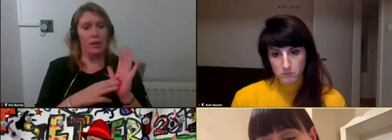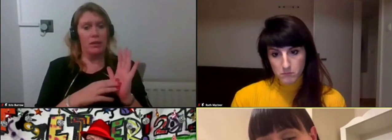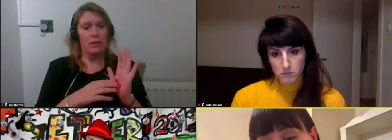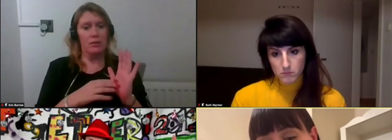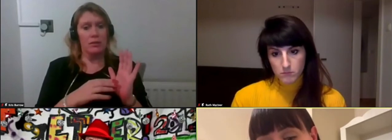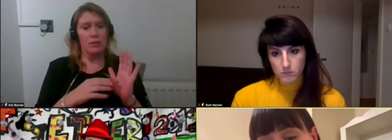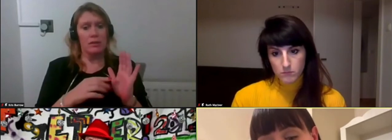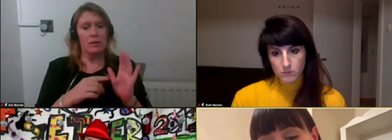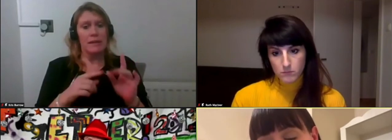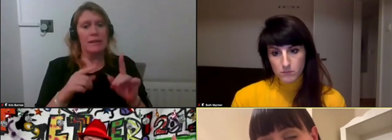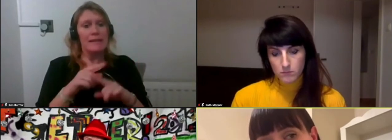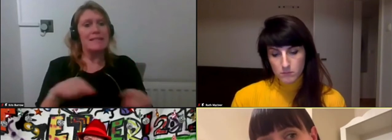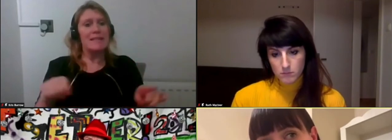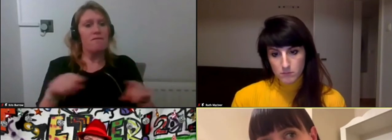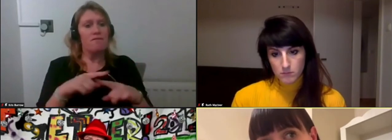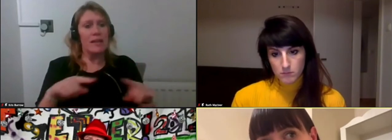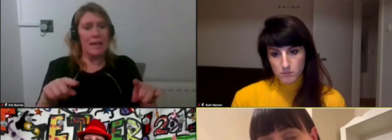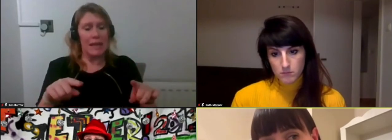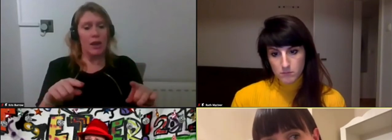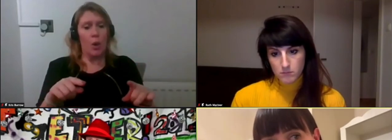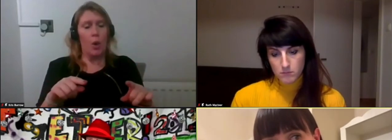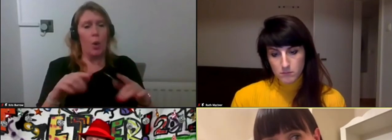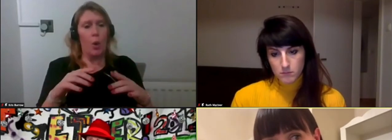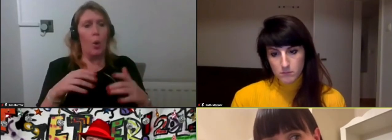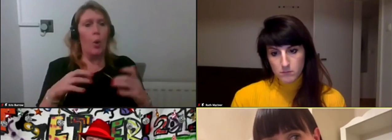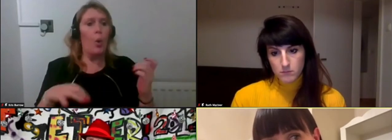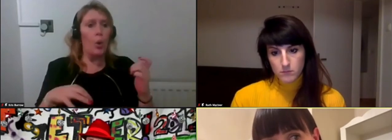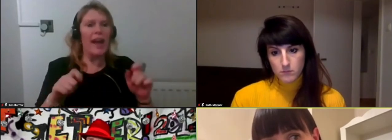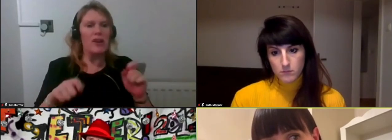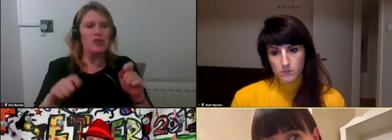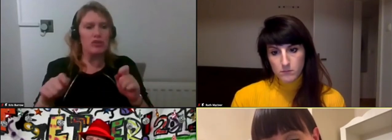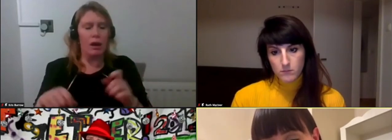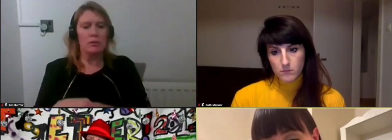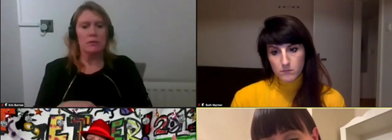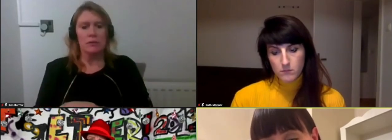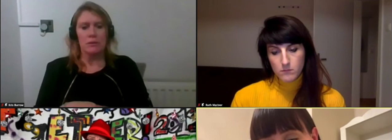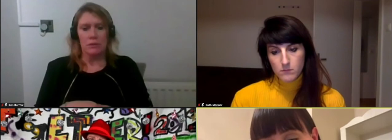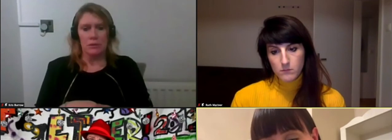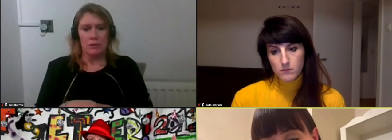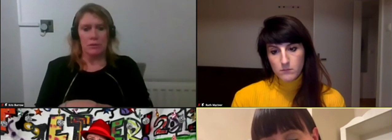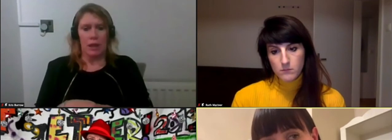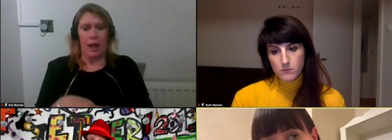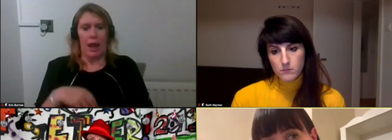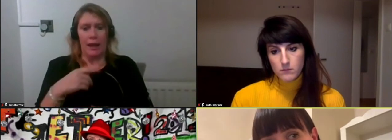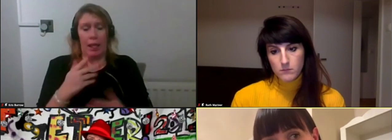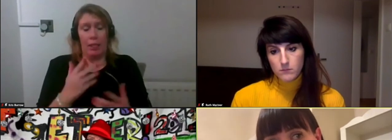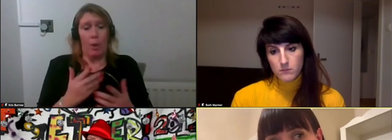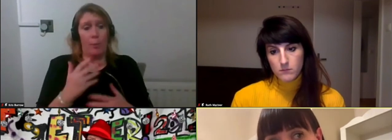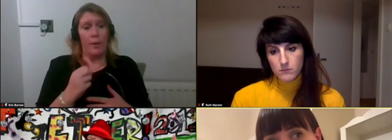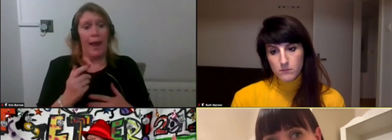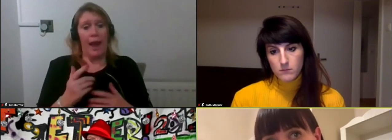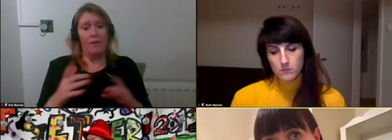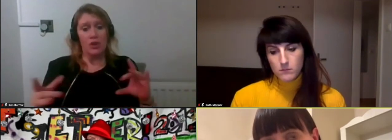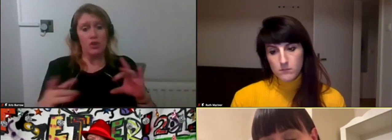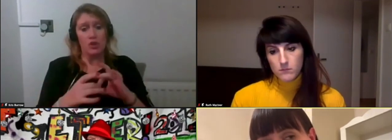journey in terms of classical music so one of the things we have in our Join In from Home Programme is some play lists that we